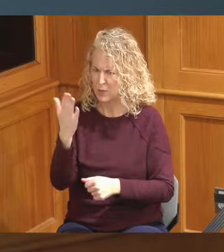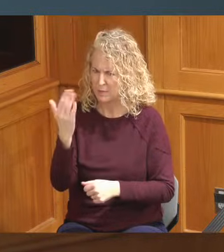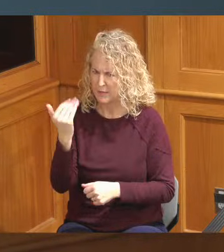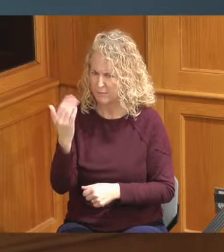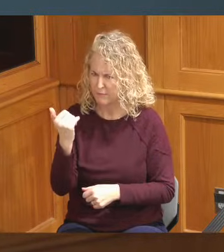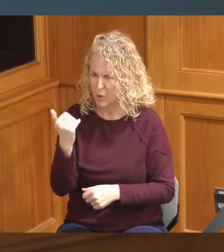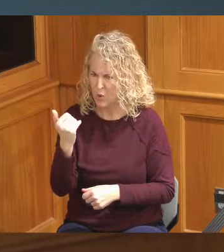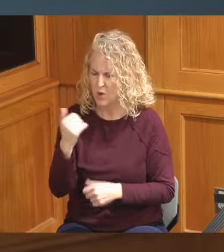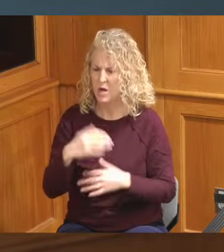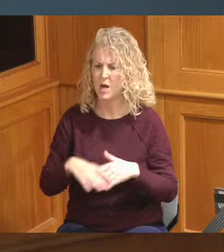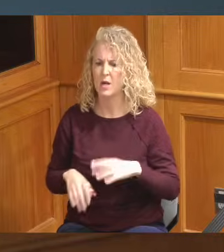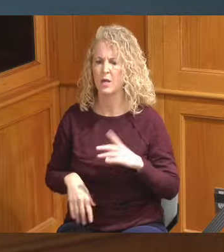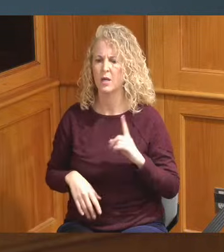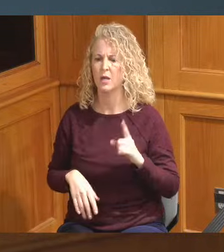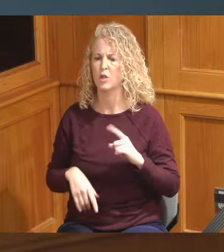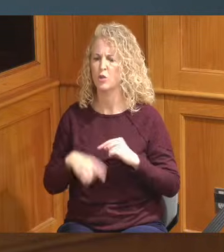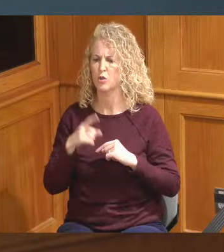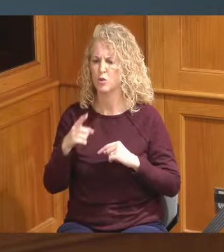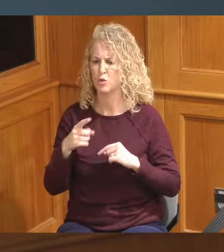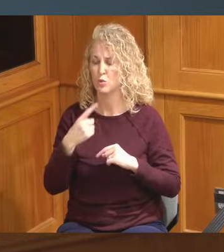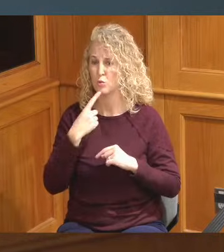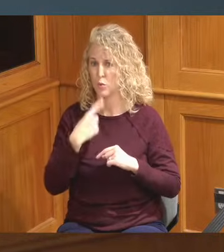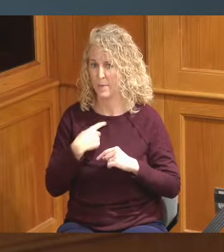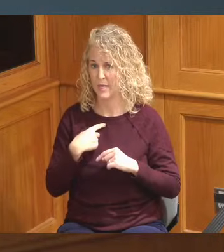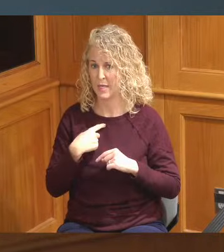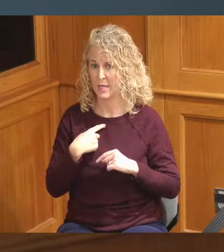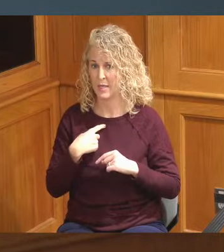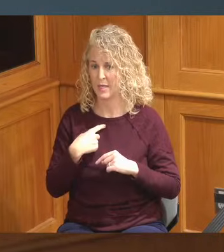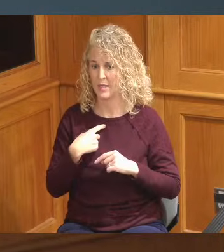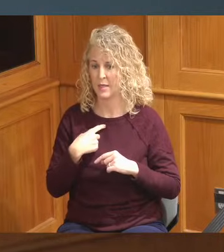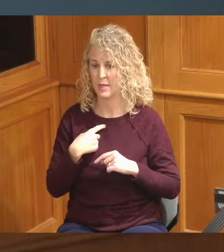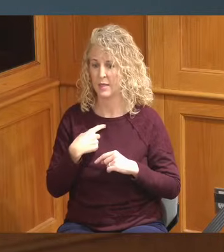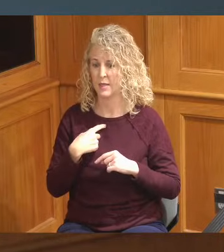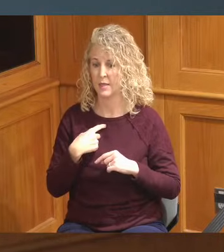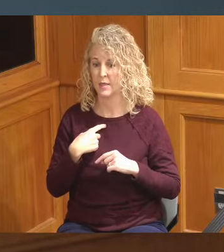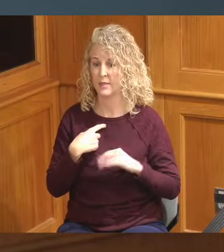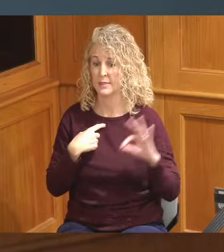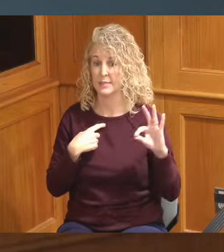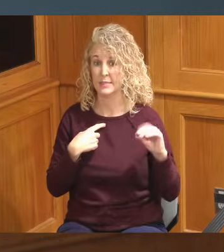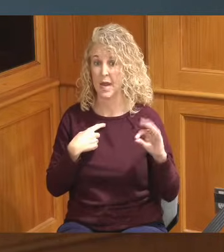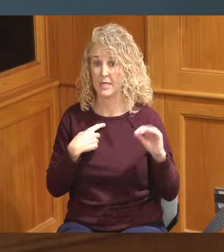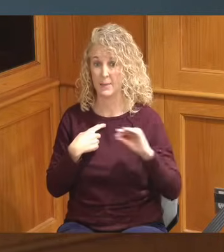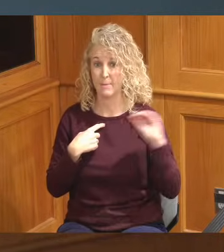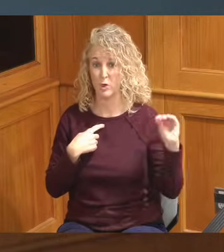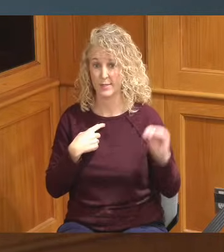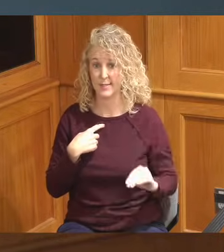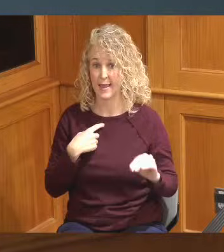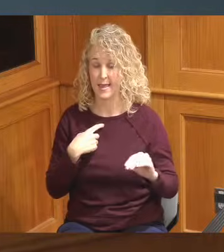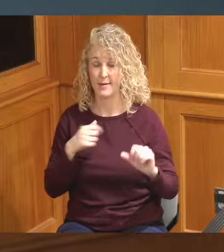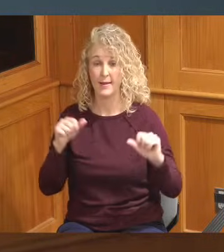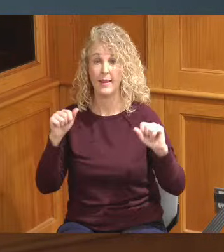several weeks that you indicated that nine out of 10 young people are able to go back to their